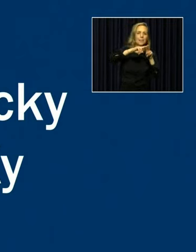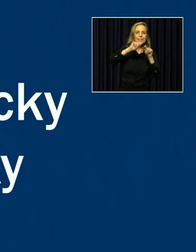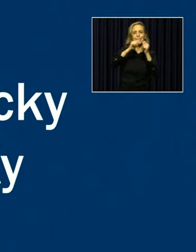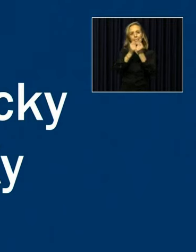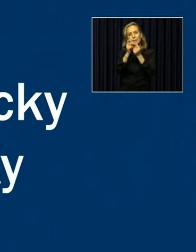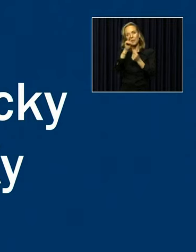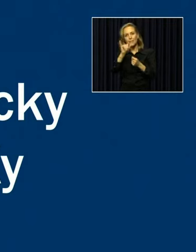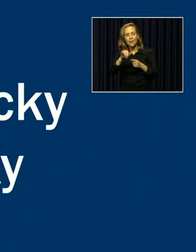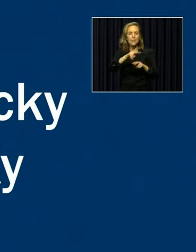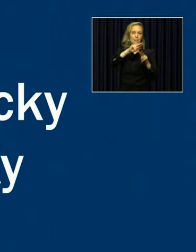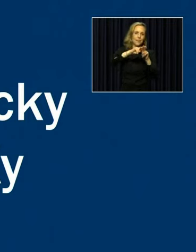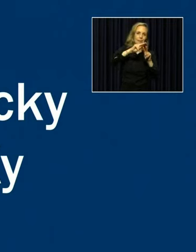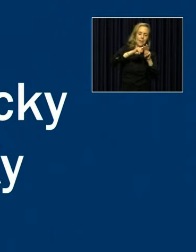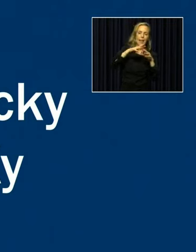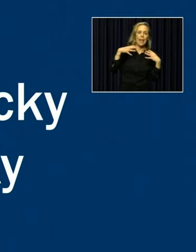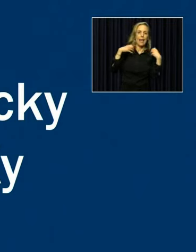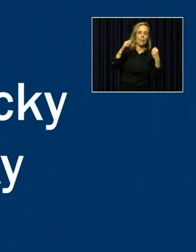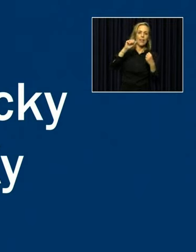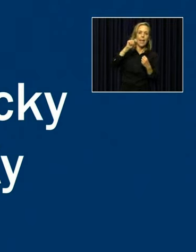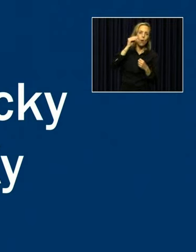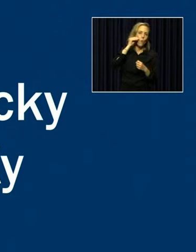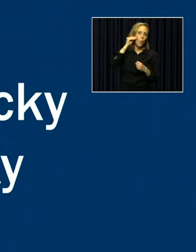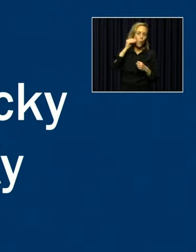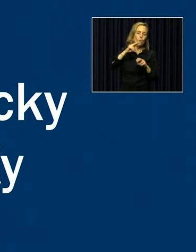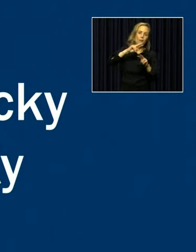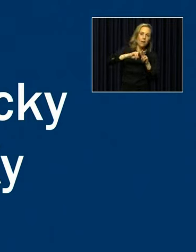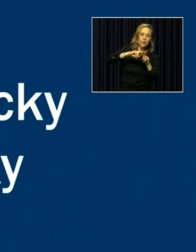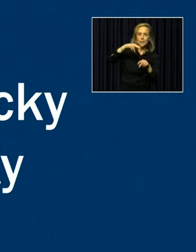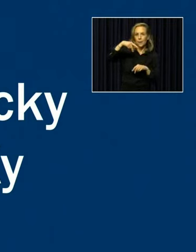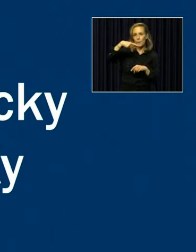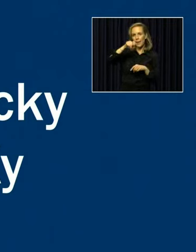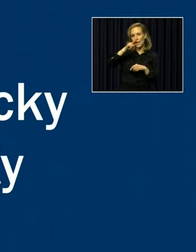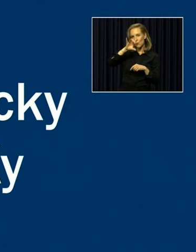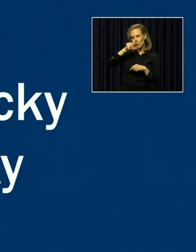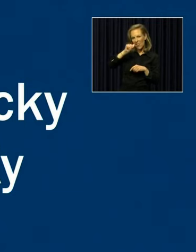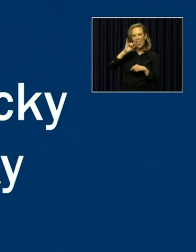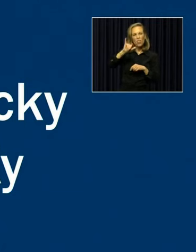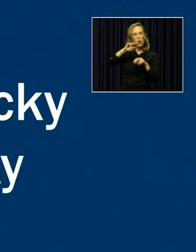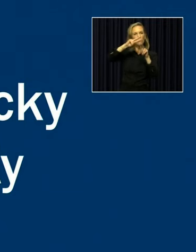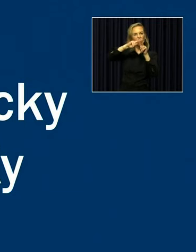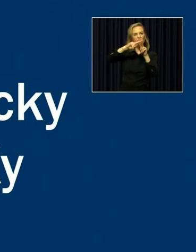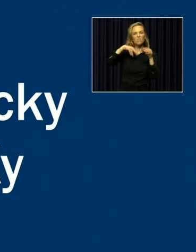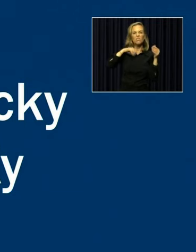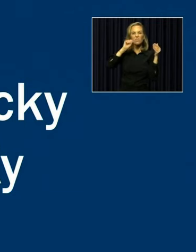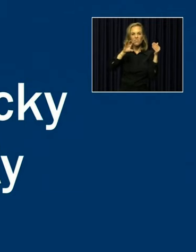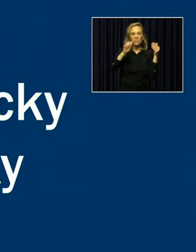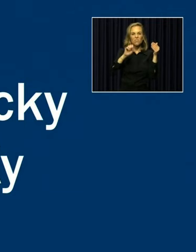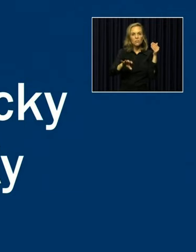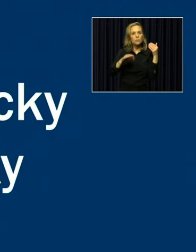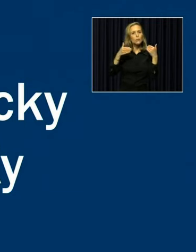INCREDIBLE. LOOK AT THIS. AT A TIME WHEN SOME PEOPLE ARE